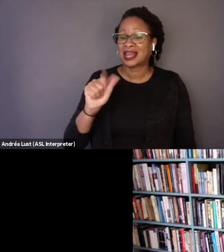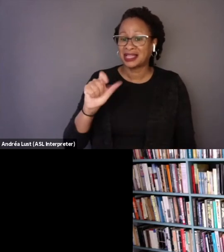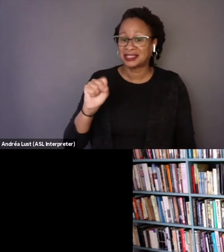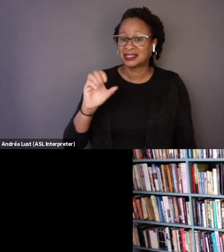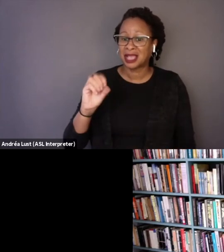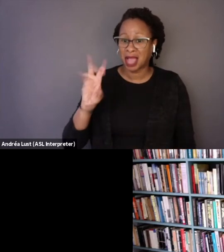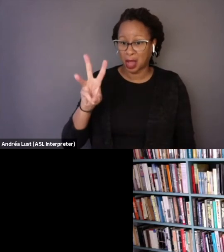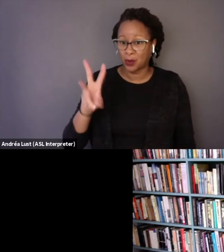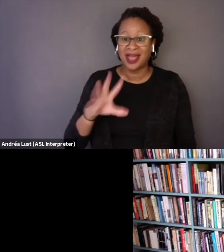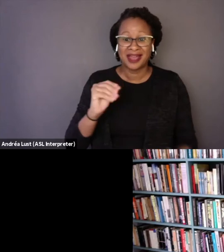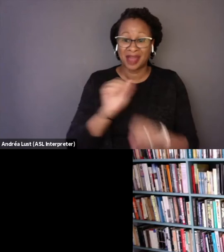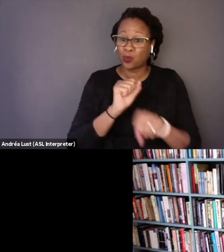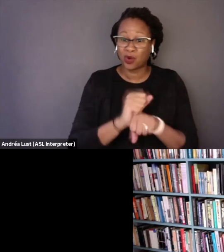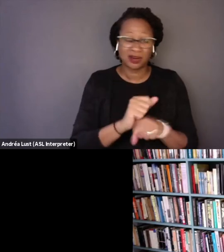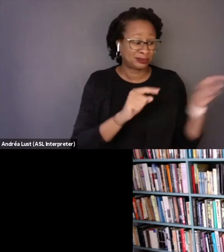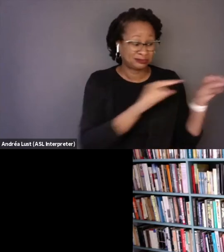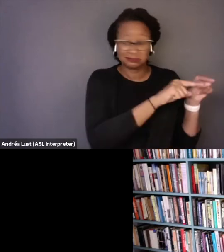And so while he was hopeful at that moment,